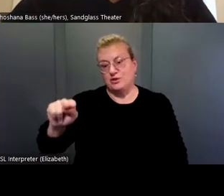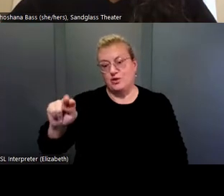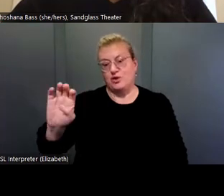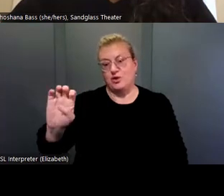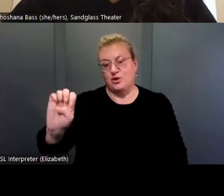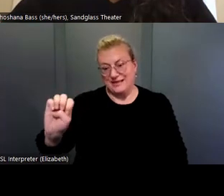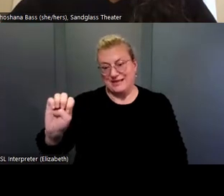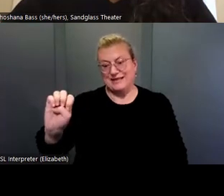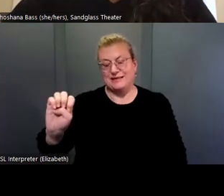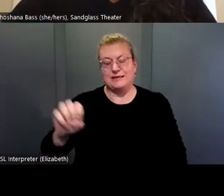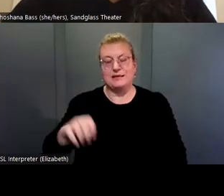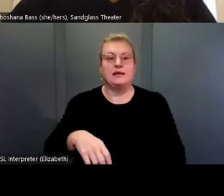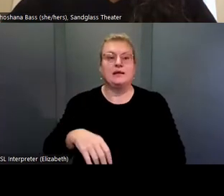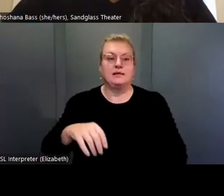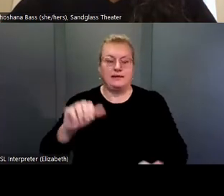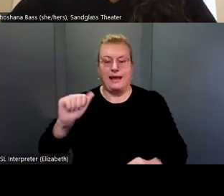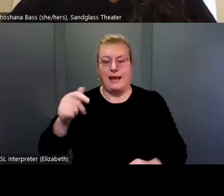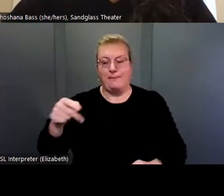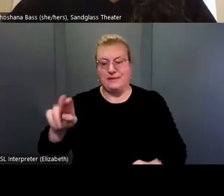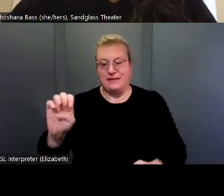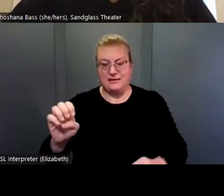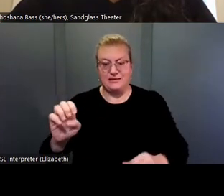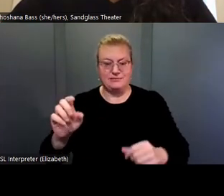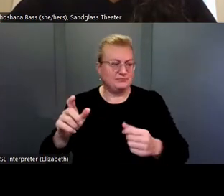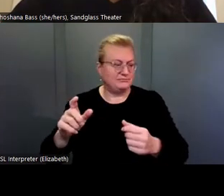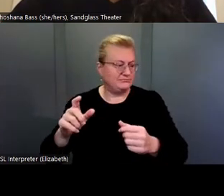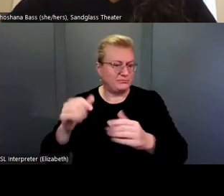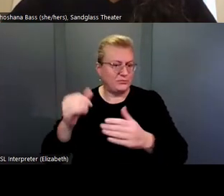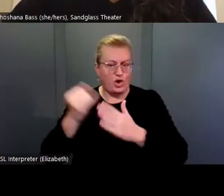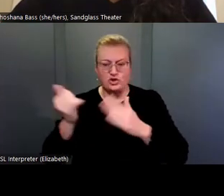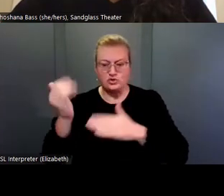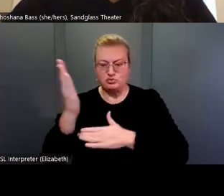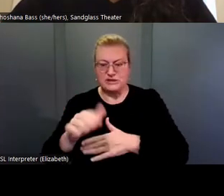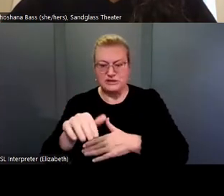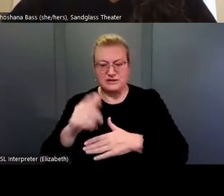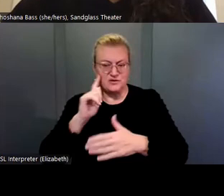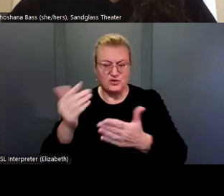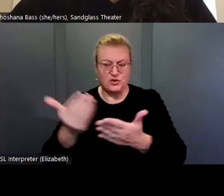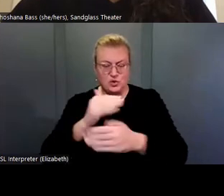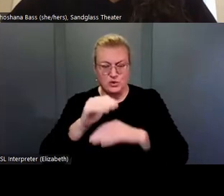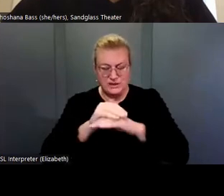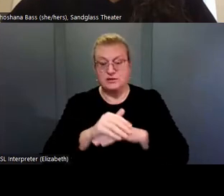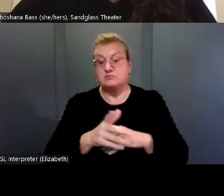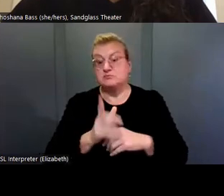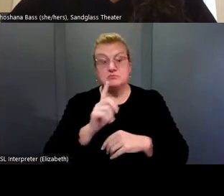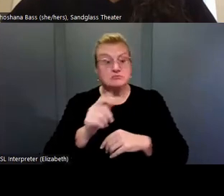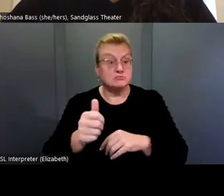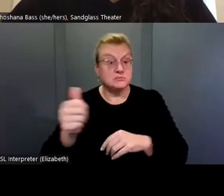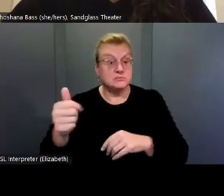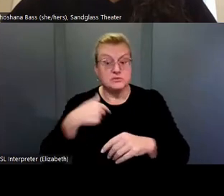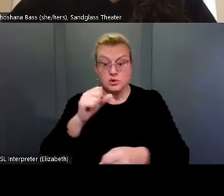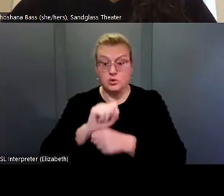which, since I'm in southern New England, I'm not as involved with, but certainly have worked with people with APNNE,